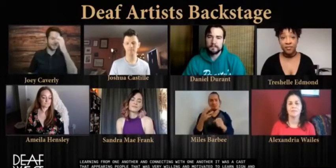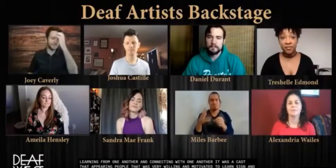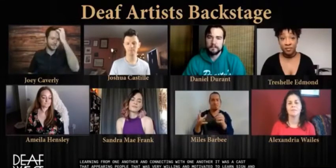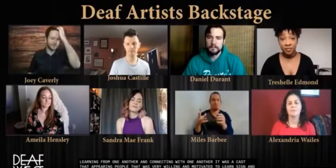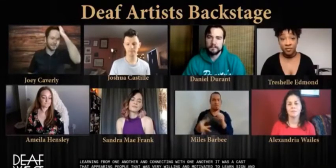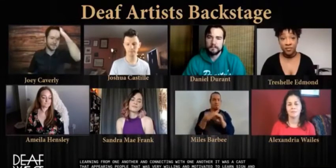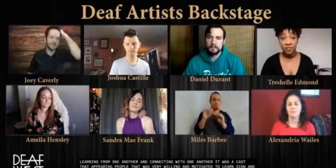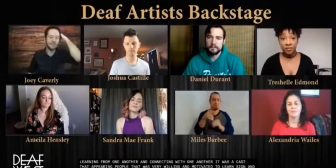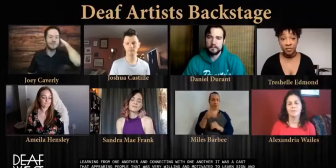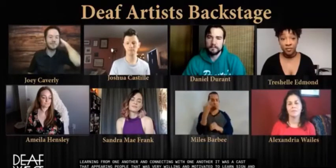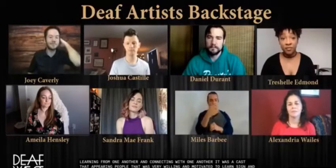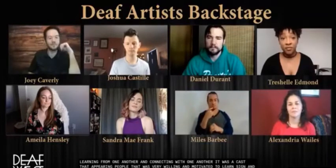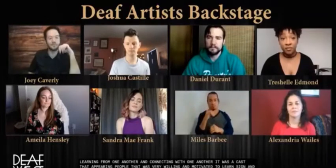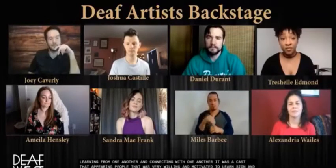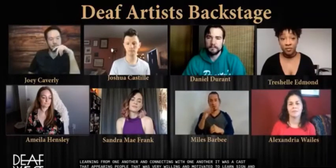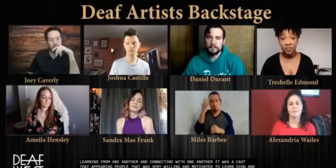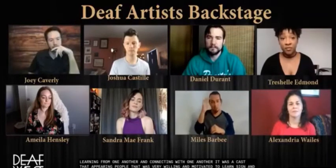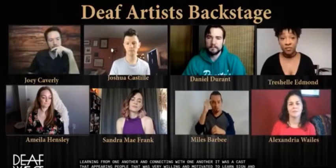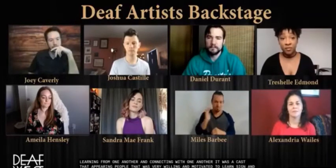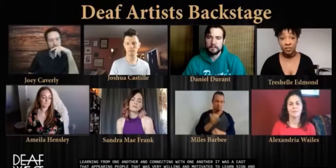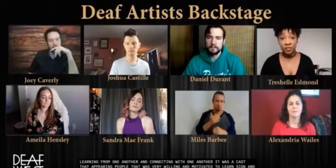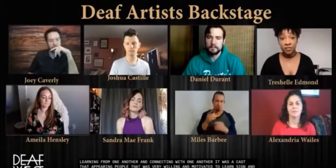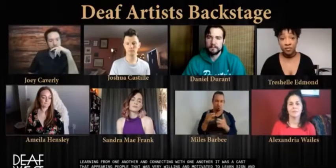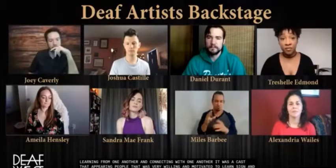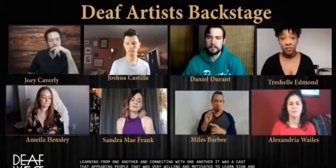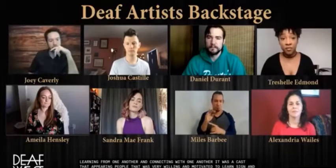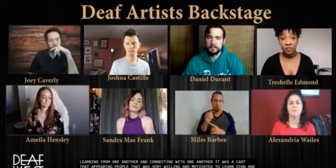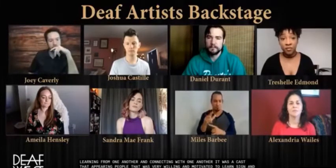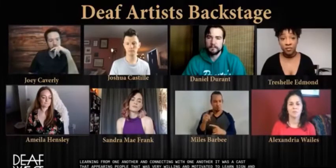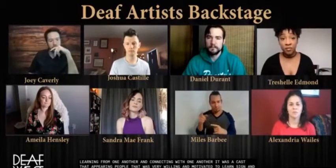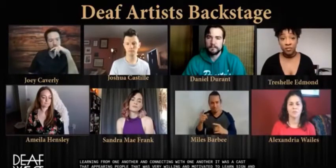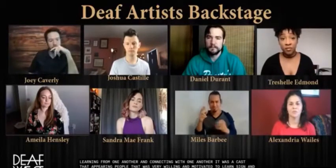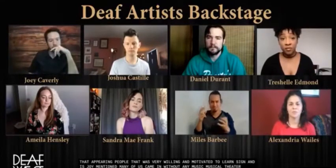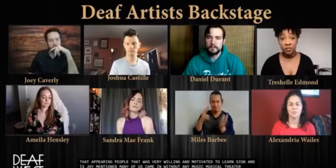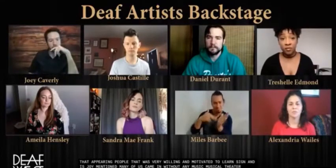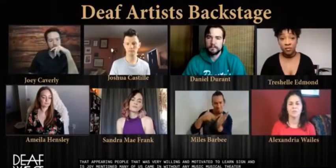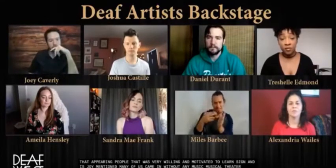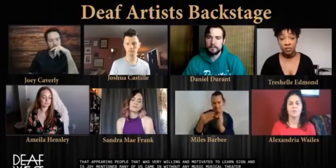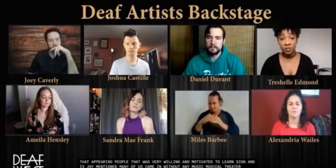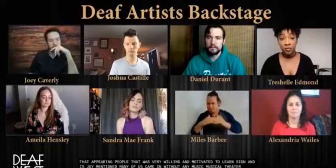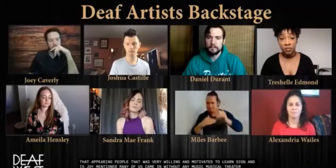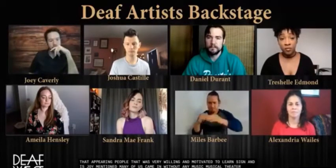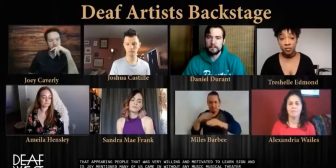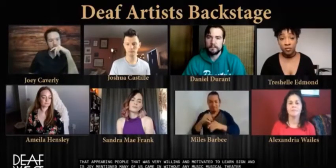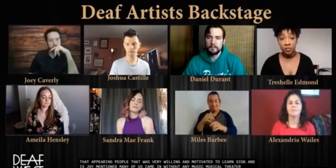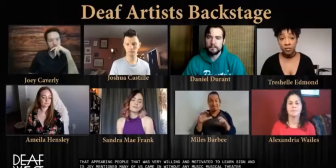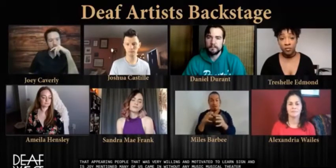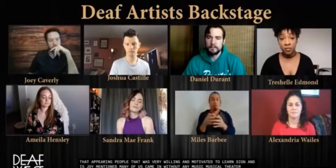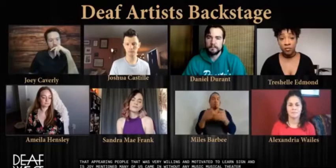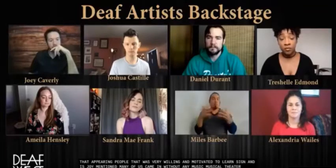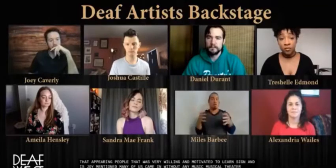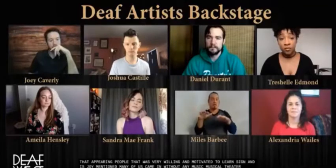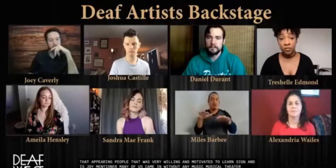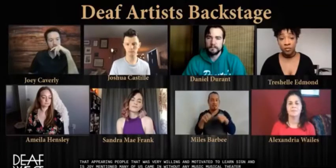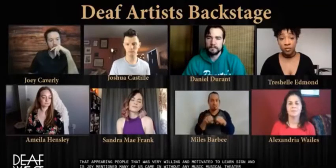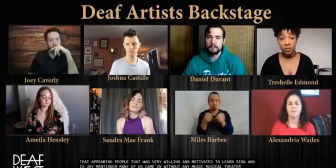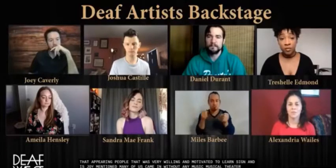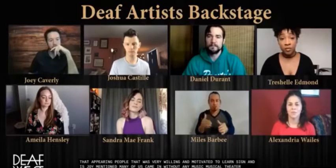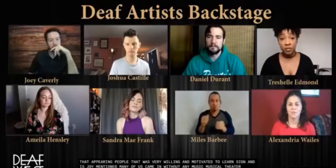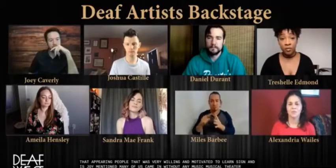Know their personalities. And to add to what Josh said Michael Arden, our director, really painted the scene for us.